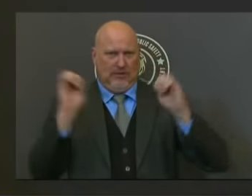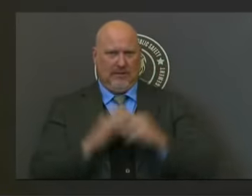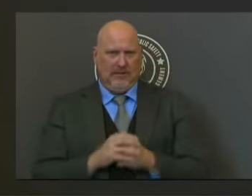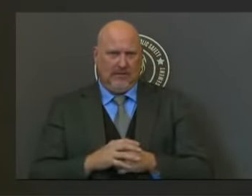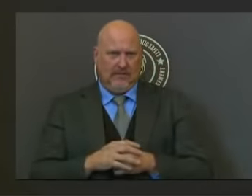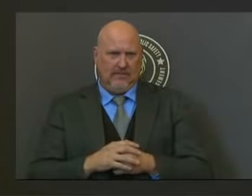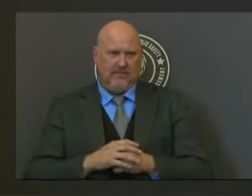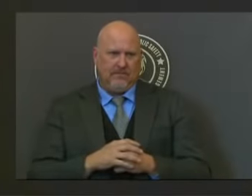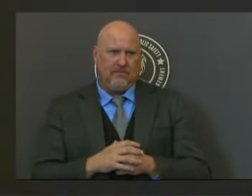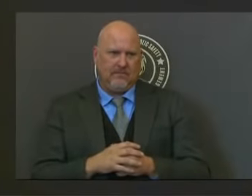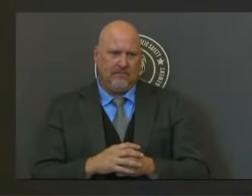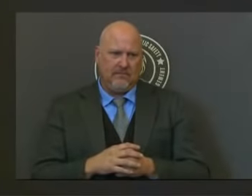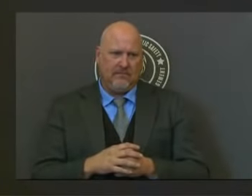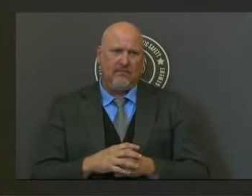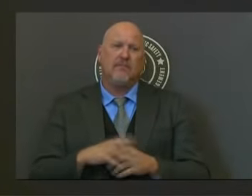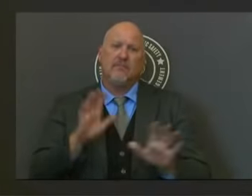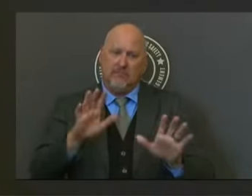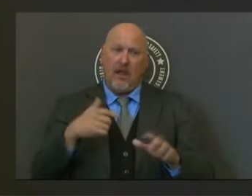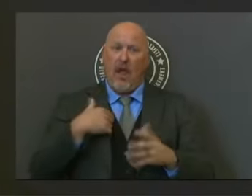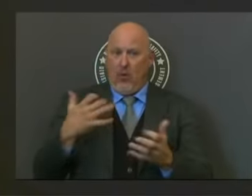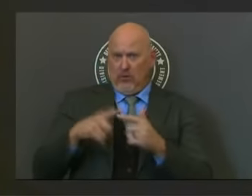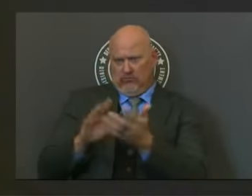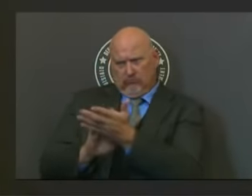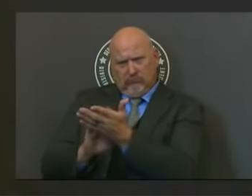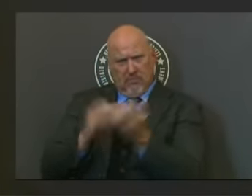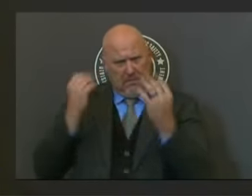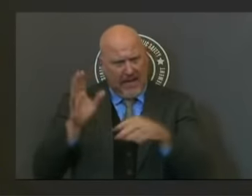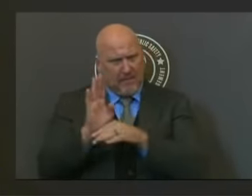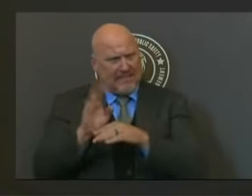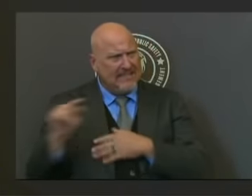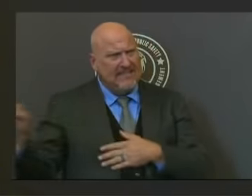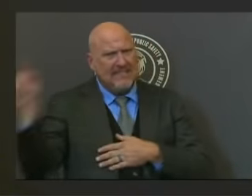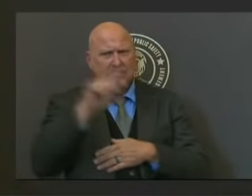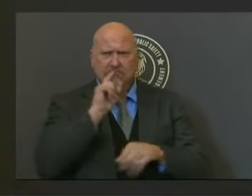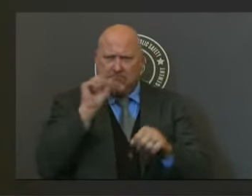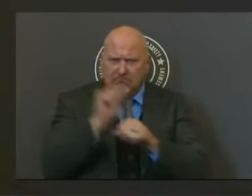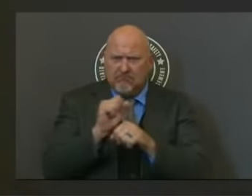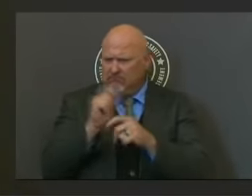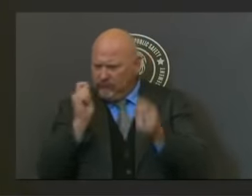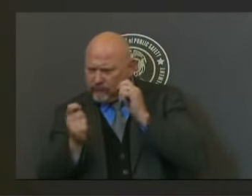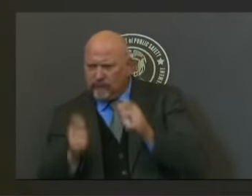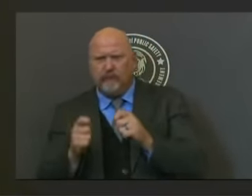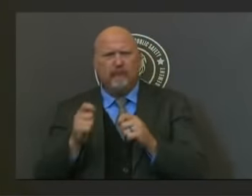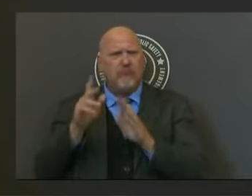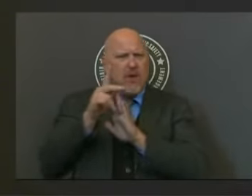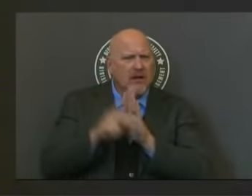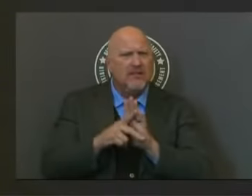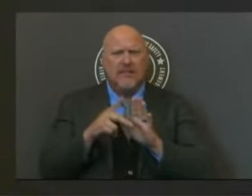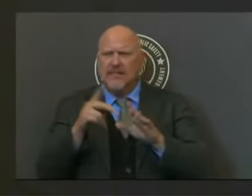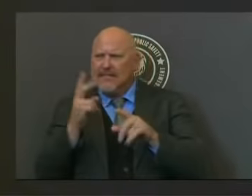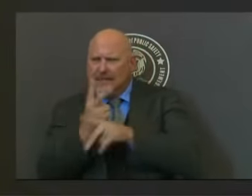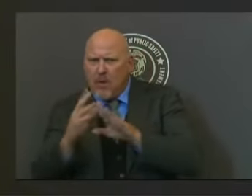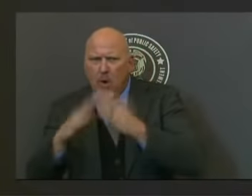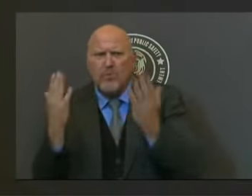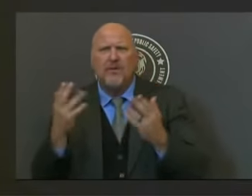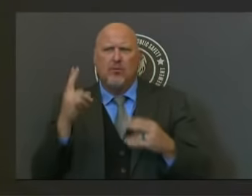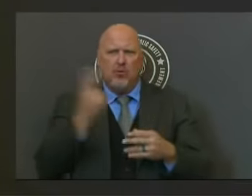in our business community they've done a good job of of